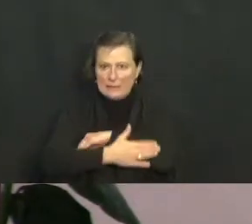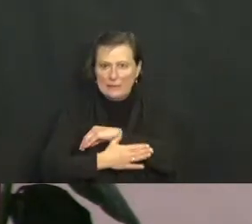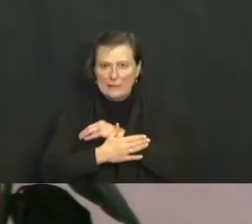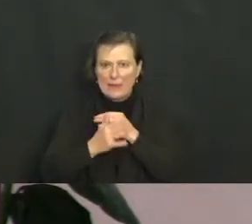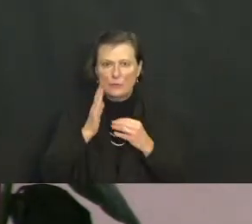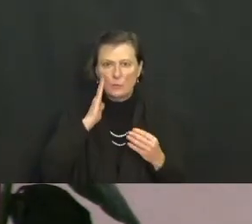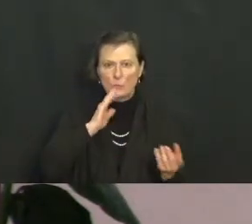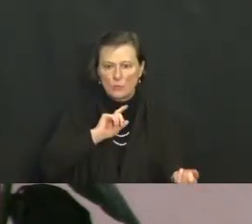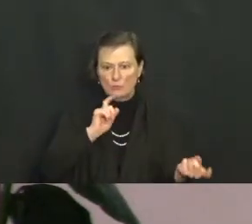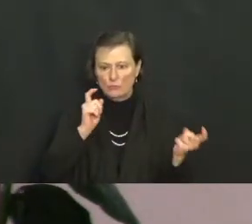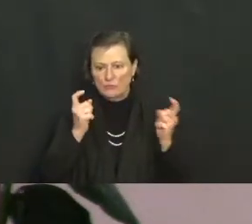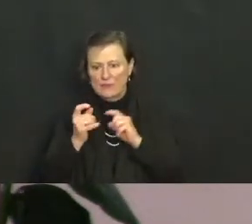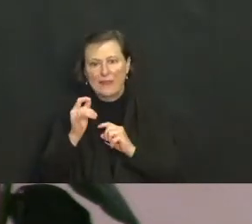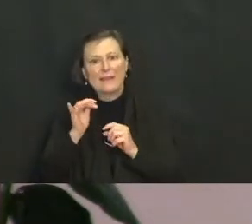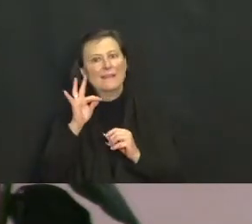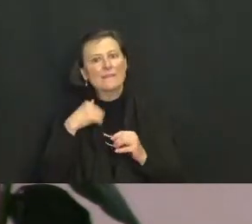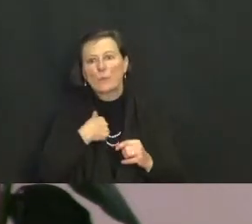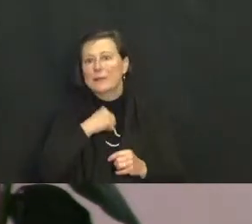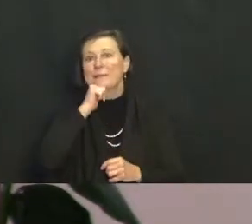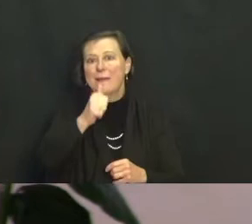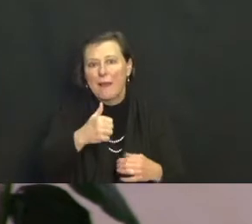no Martin Luther King Jr.